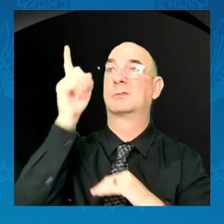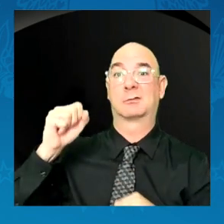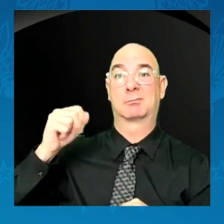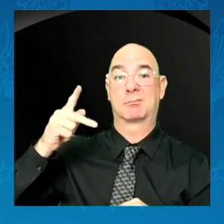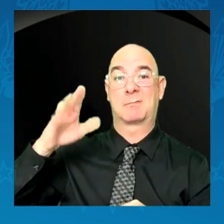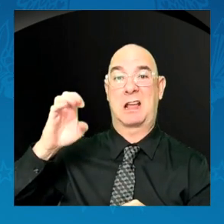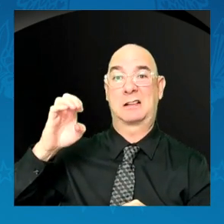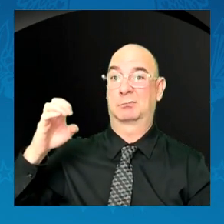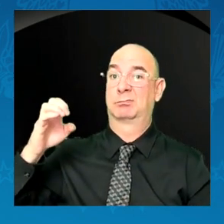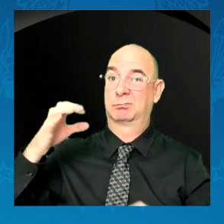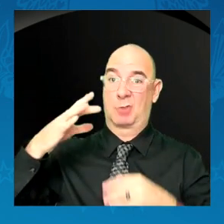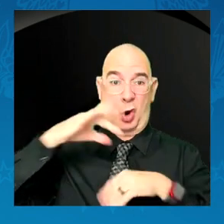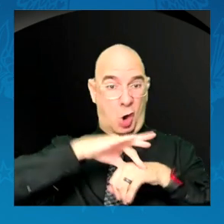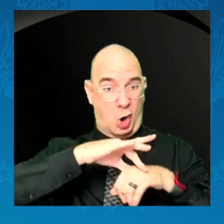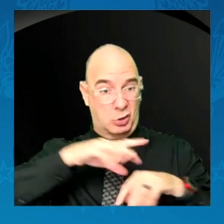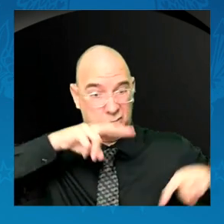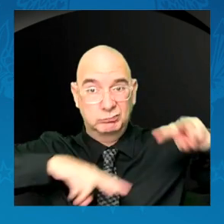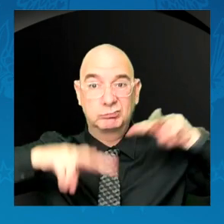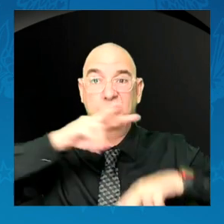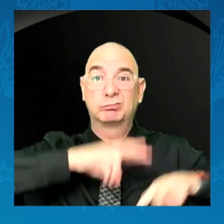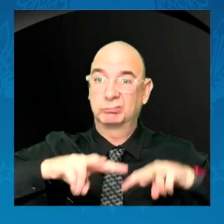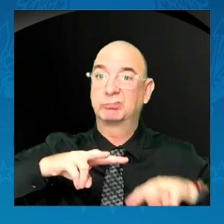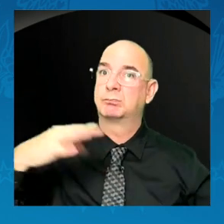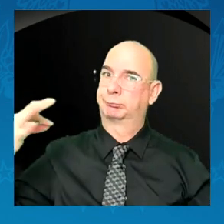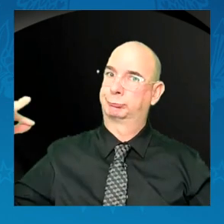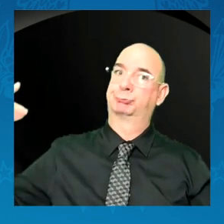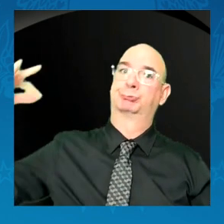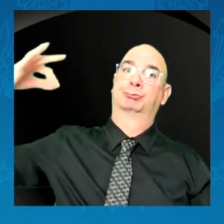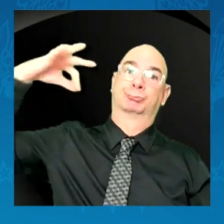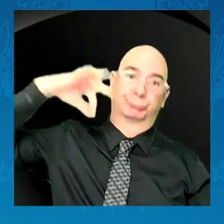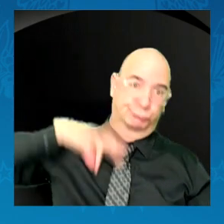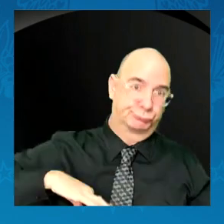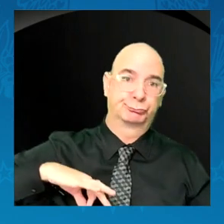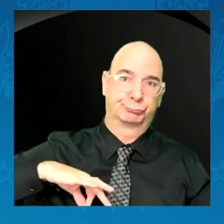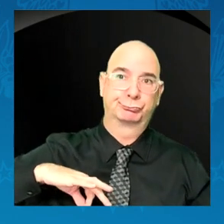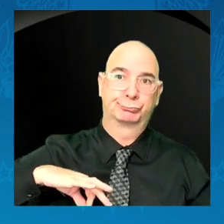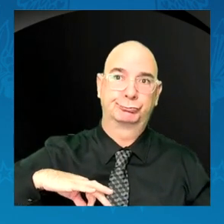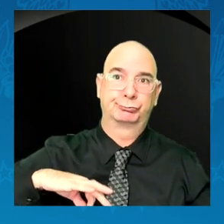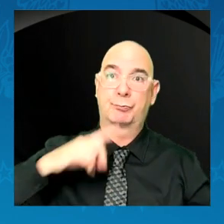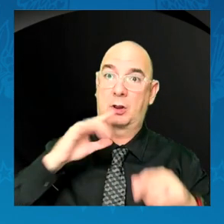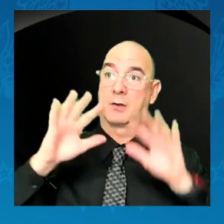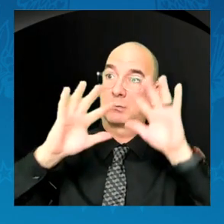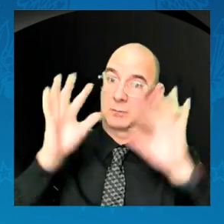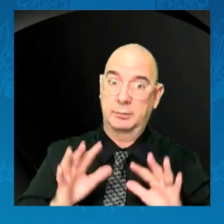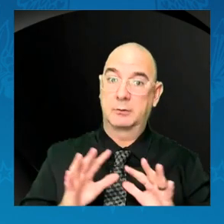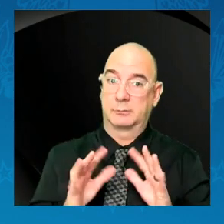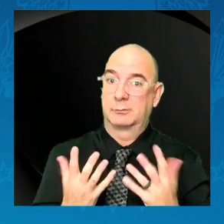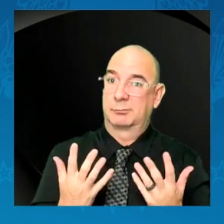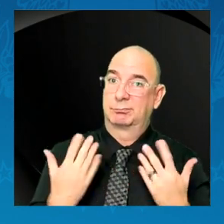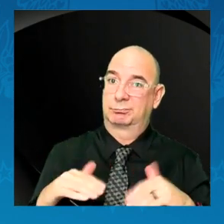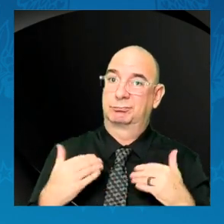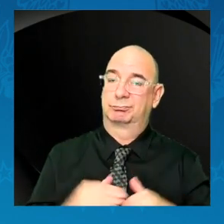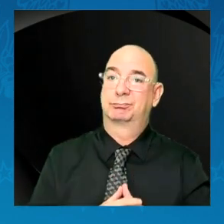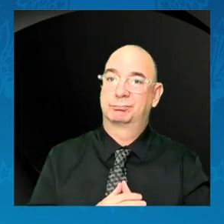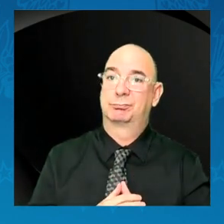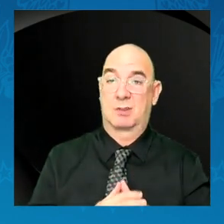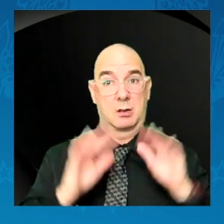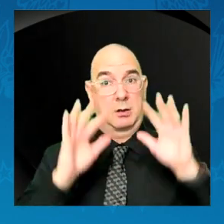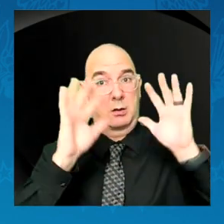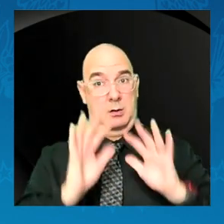are providing critically important climate data. In fact, the climate models that have confirmed the severity of our climate crisis